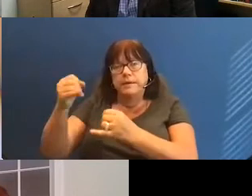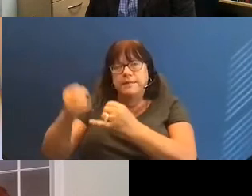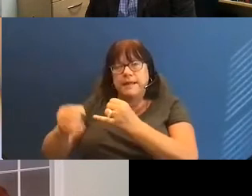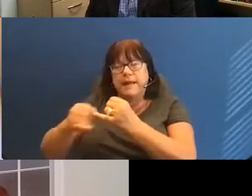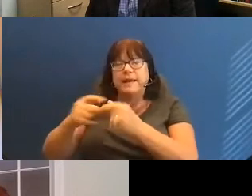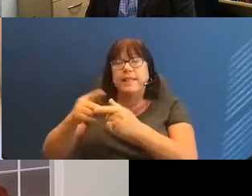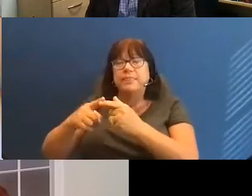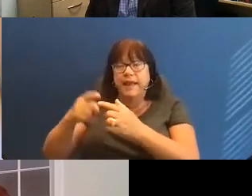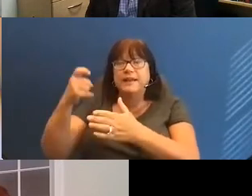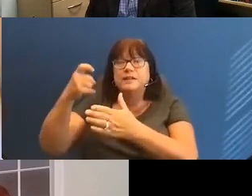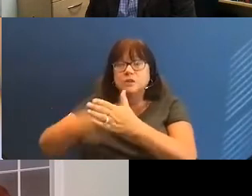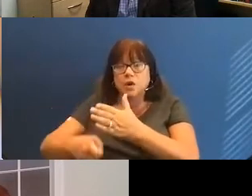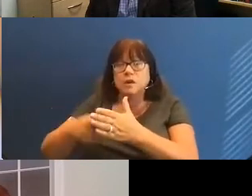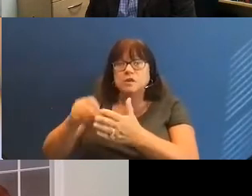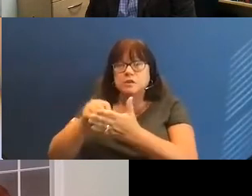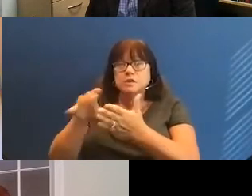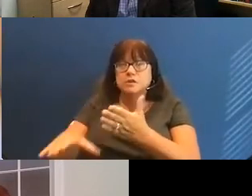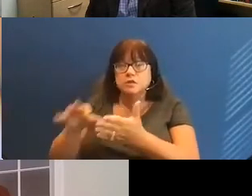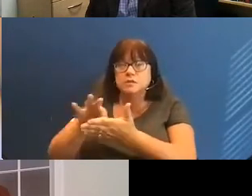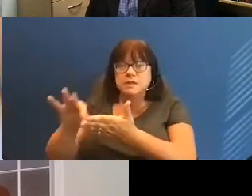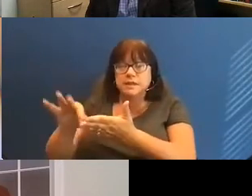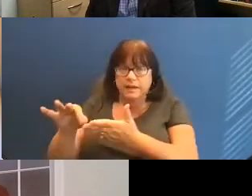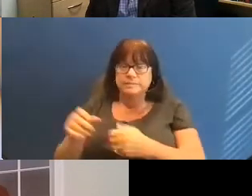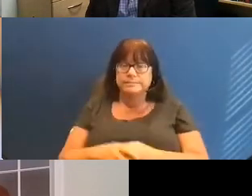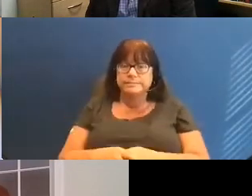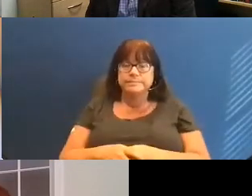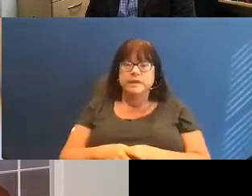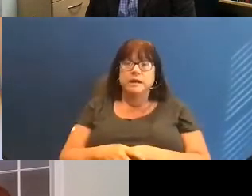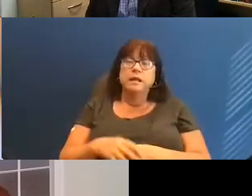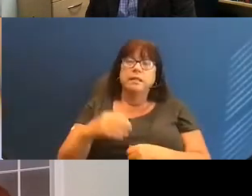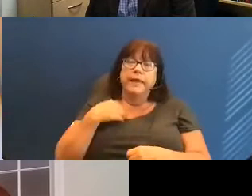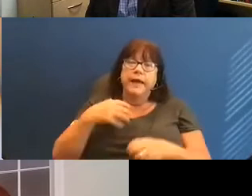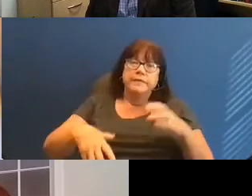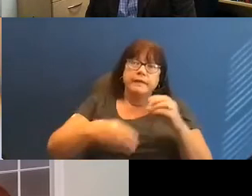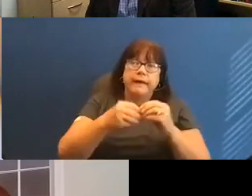there is an opt-out provision provided, but whether students can truly opt out and still